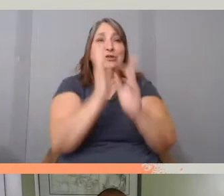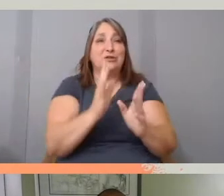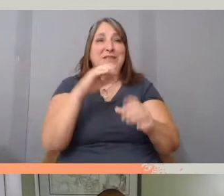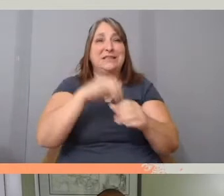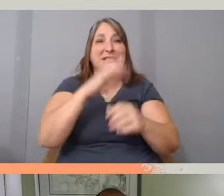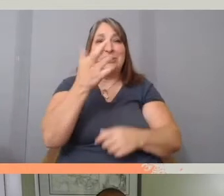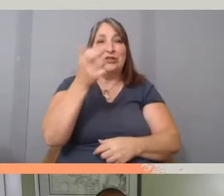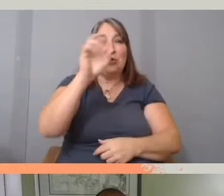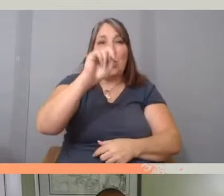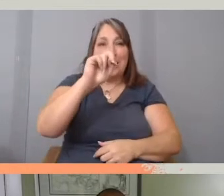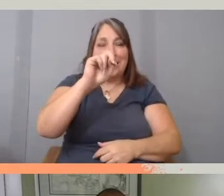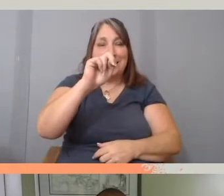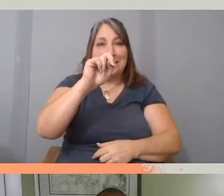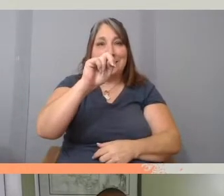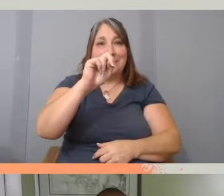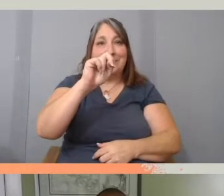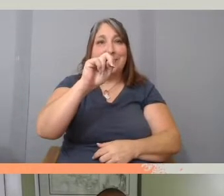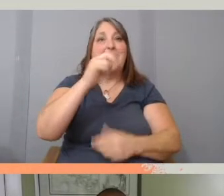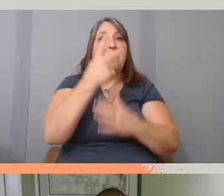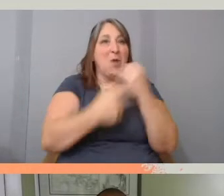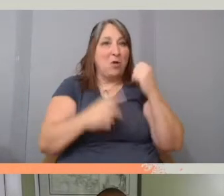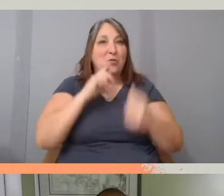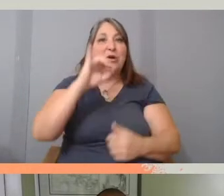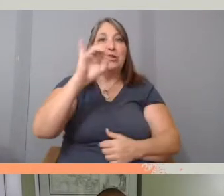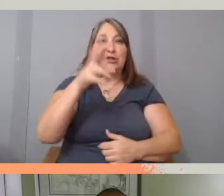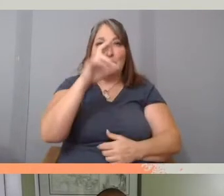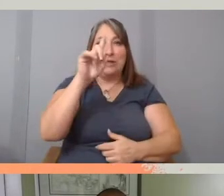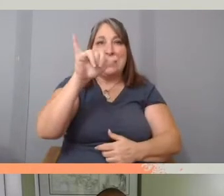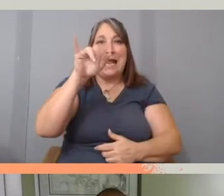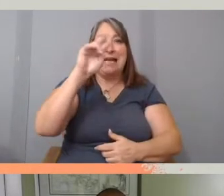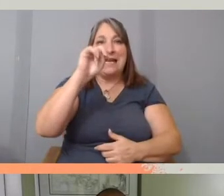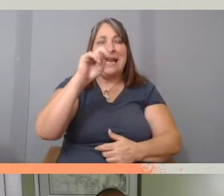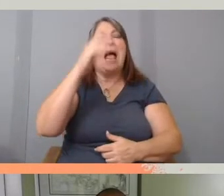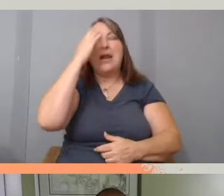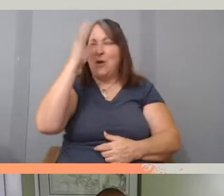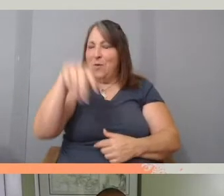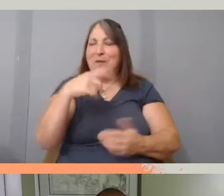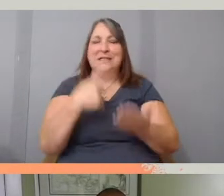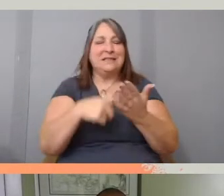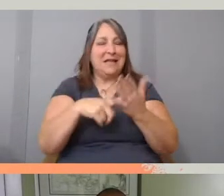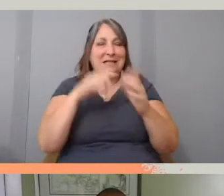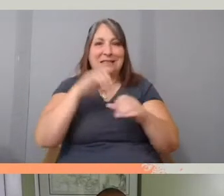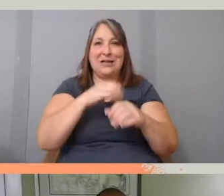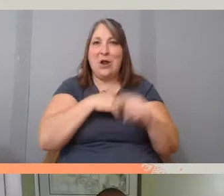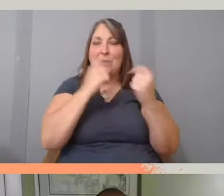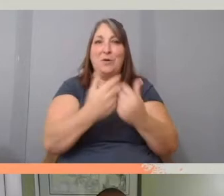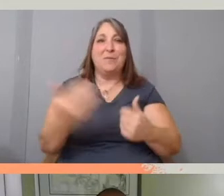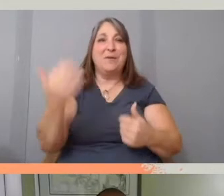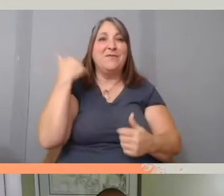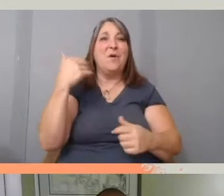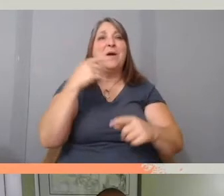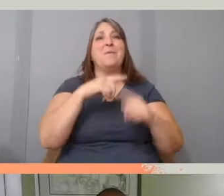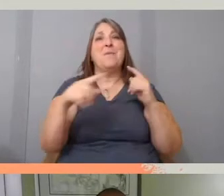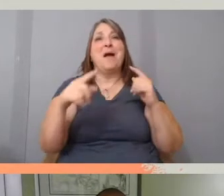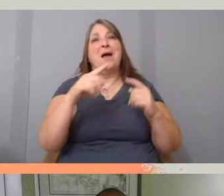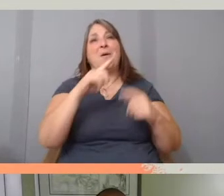And, you know, this is kind of a question that, I know we've talked about this in our group before, and something that, you know, I think would be